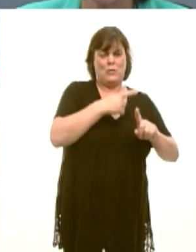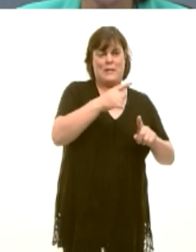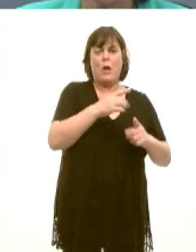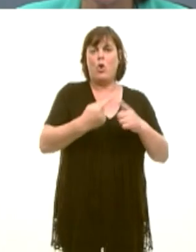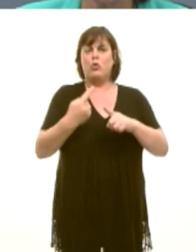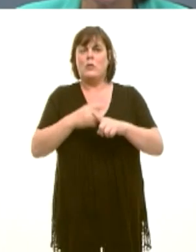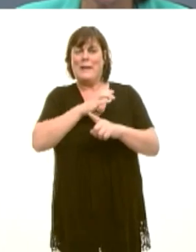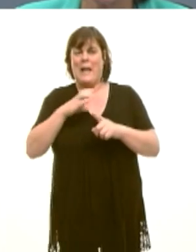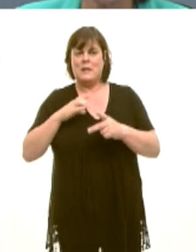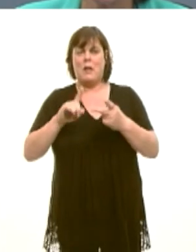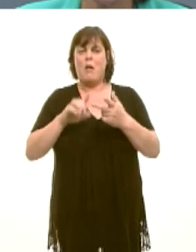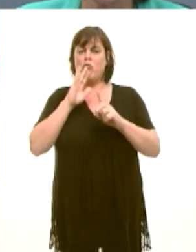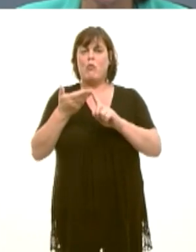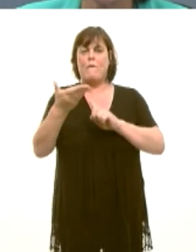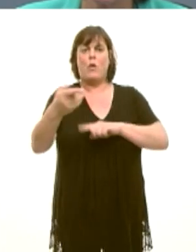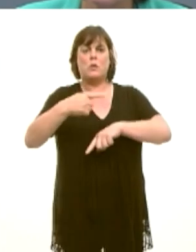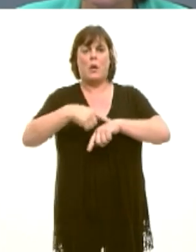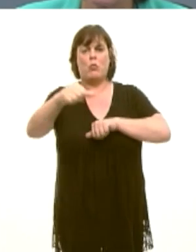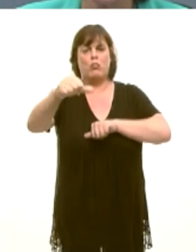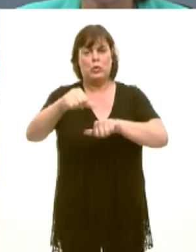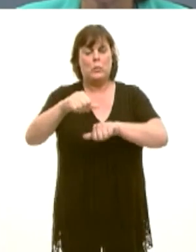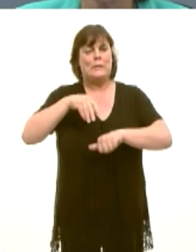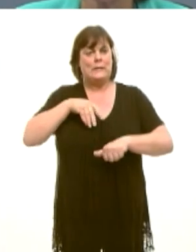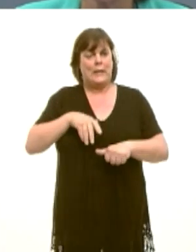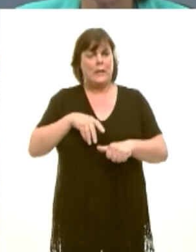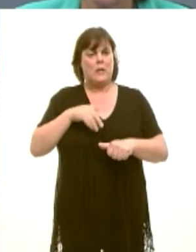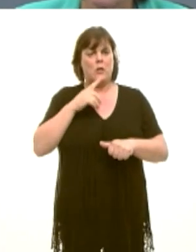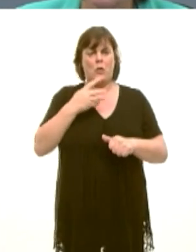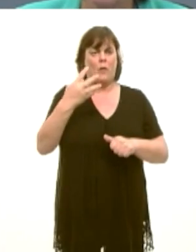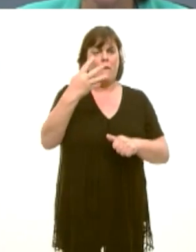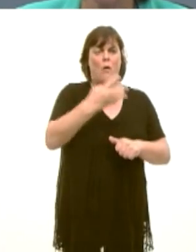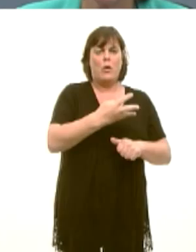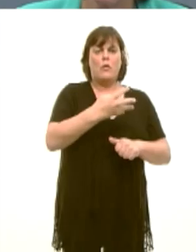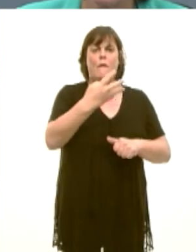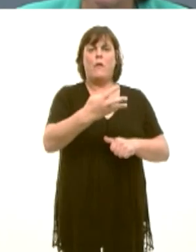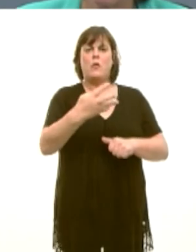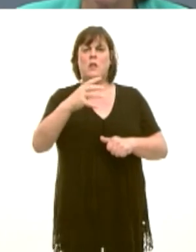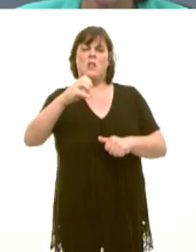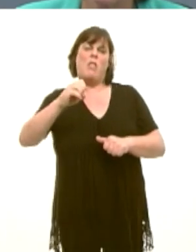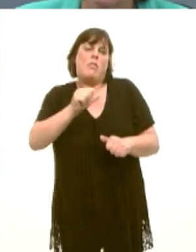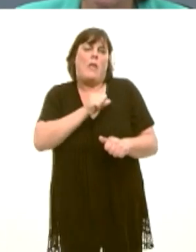times more generally coming down. Where do you see the 440,000 number being at the end